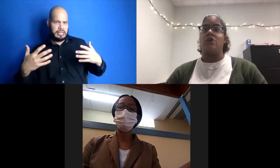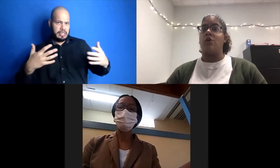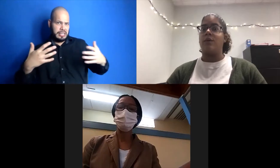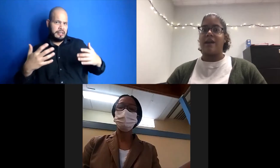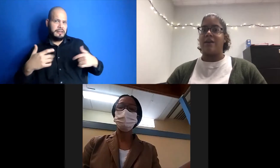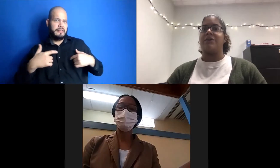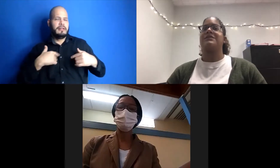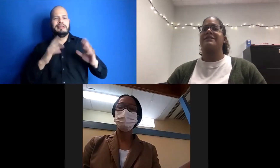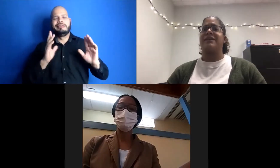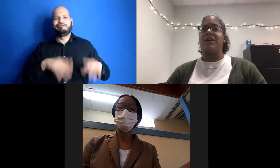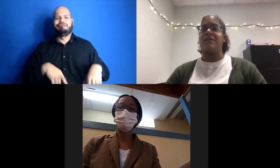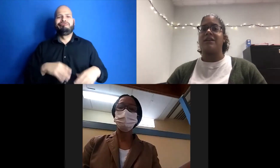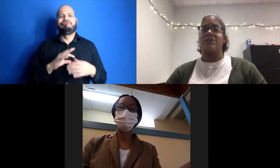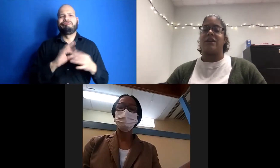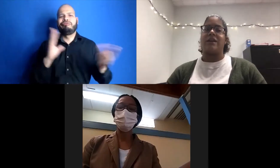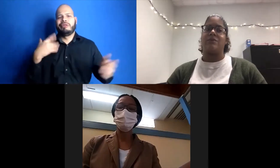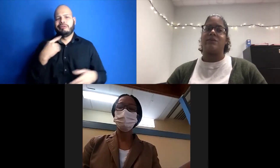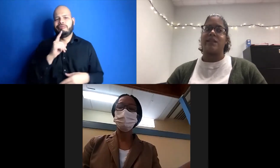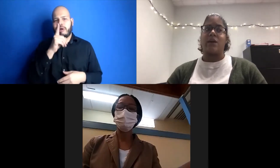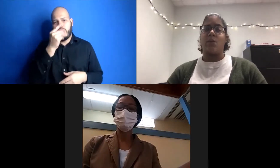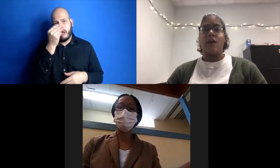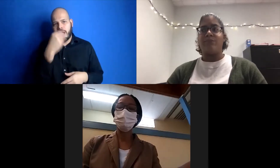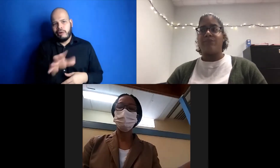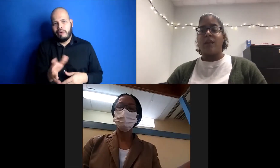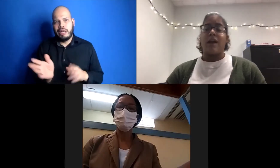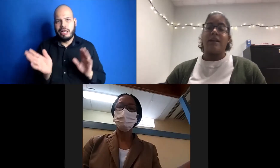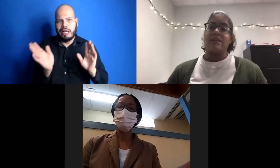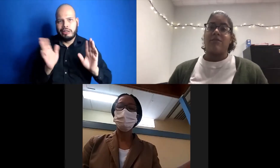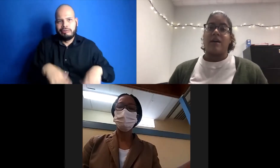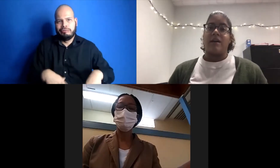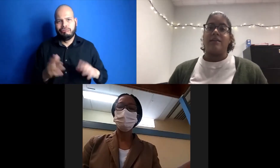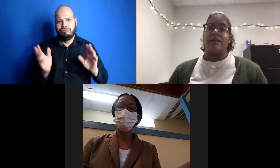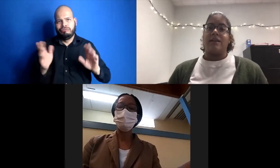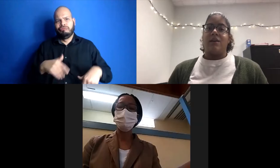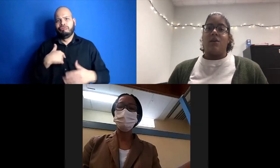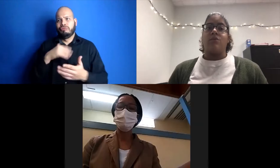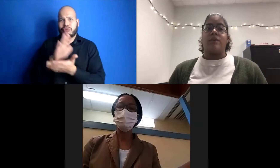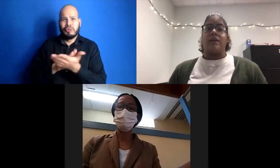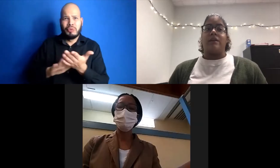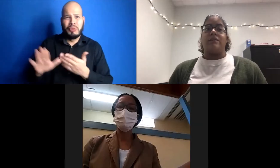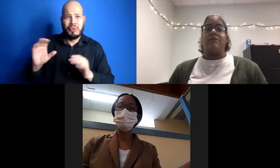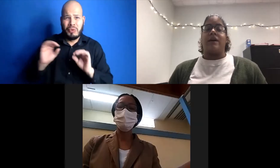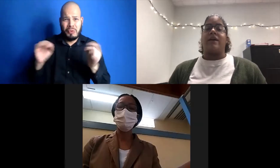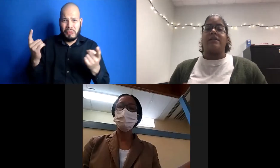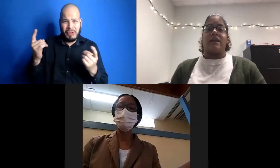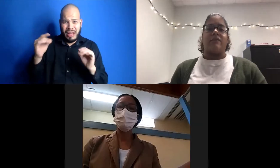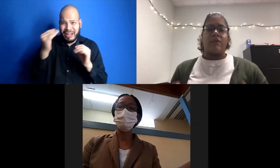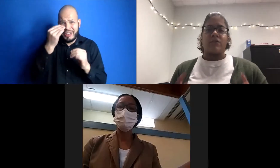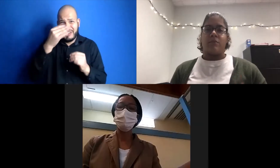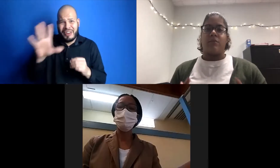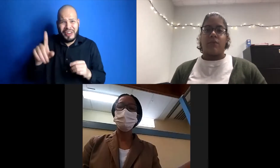one cares in college and I was like well I need to find hopefully find that diverse group of friends